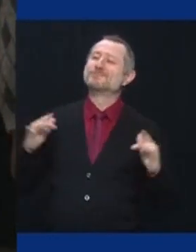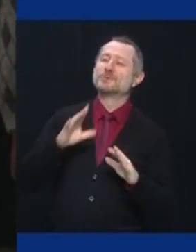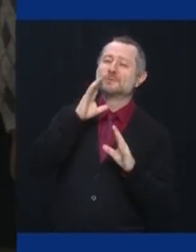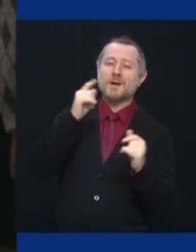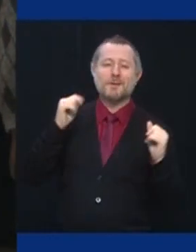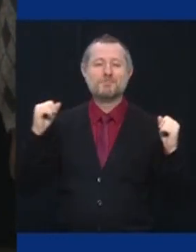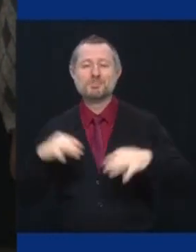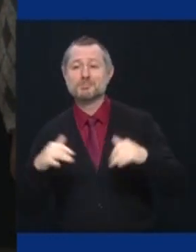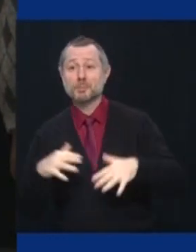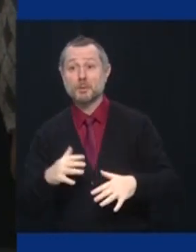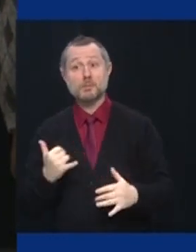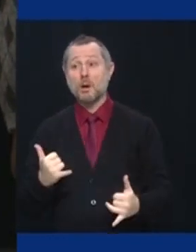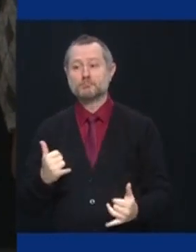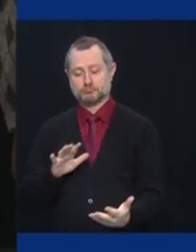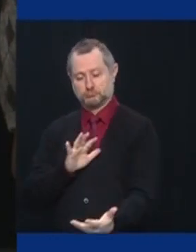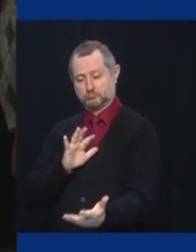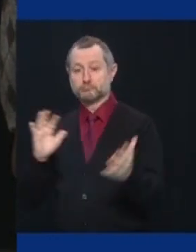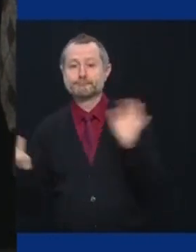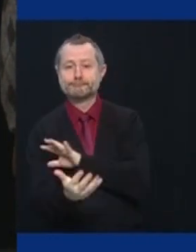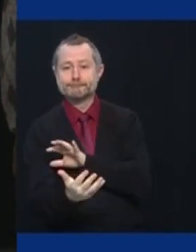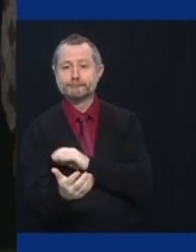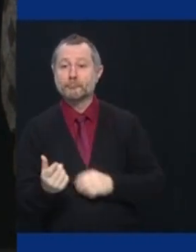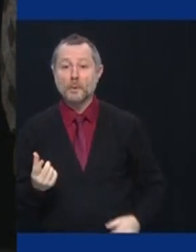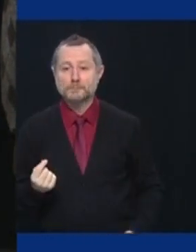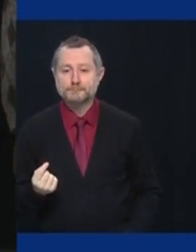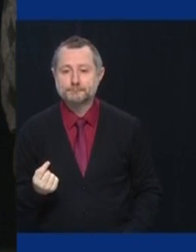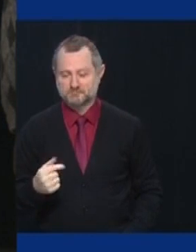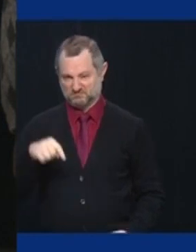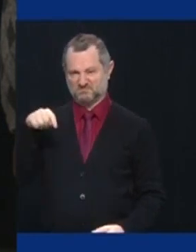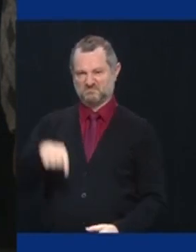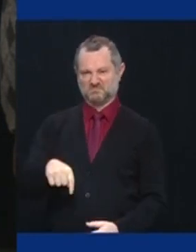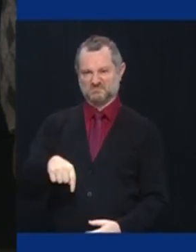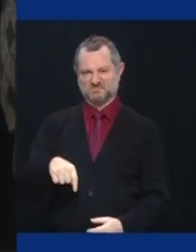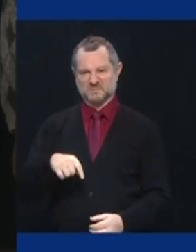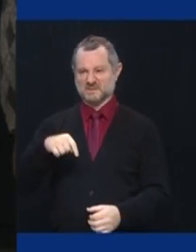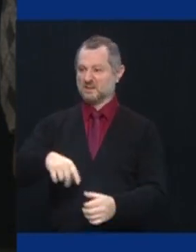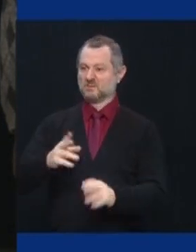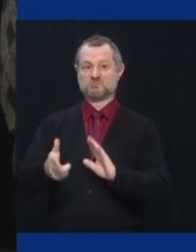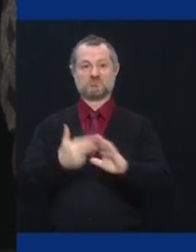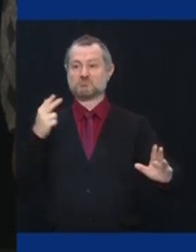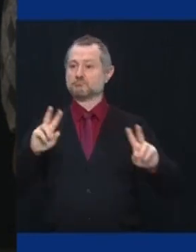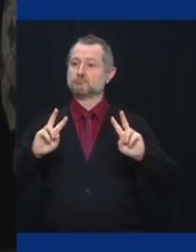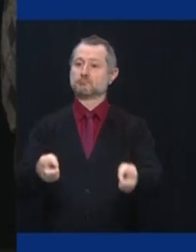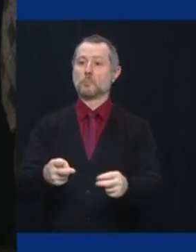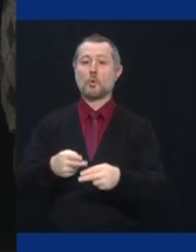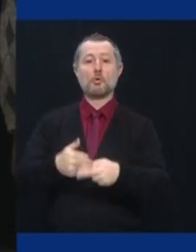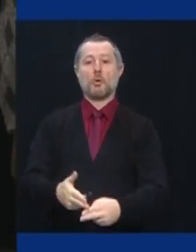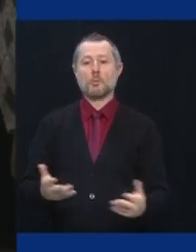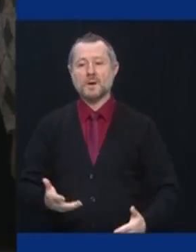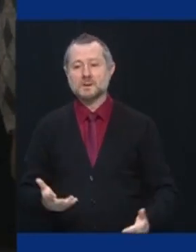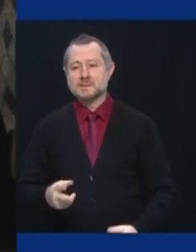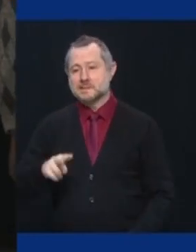AND NOW, THIS SITE, STATE FAIRGROUNDS, GREAT RECREATION AREA, ATTRACTION, IT HAS